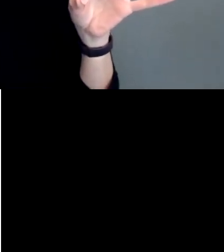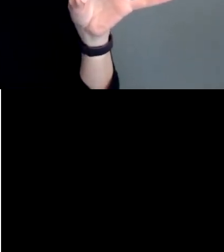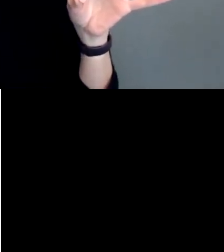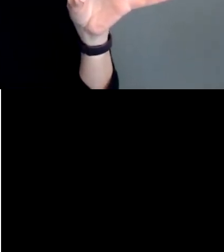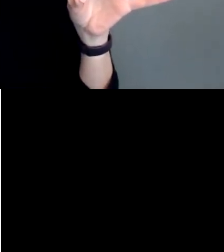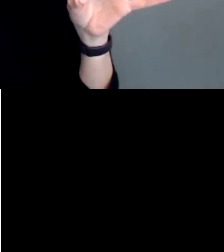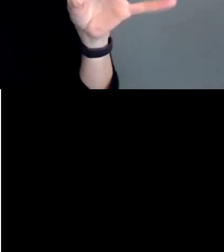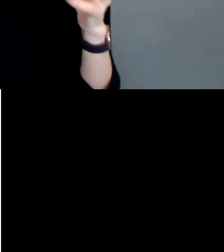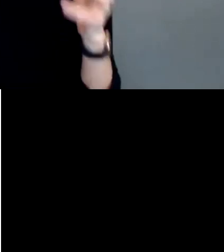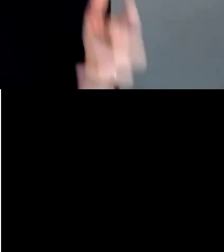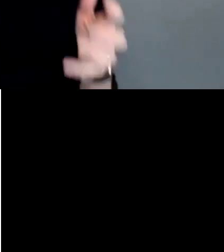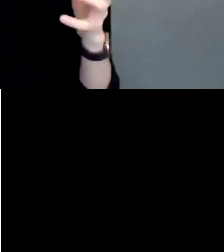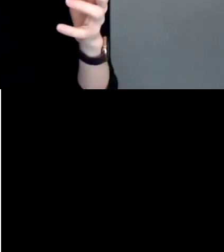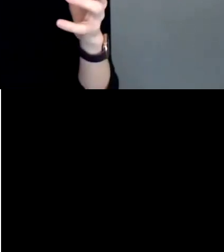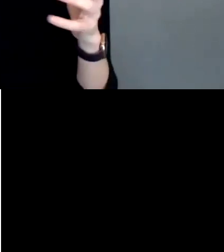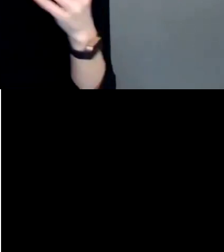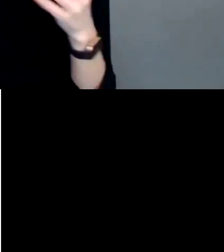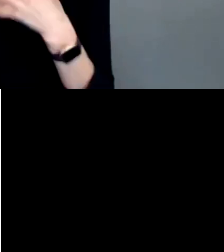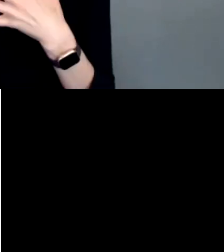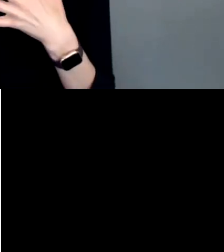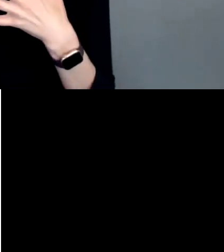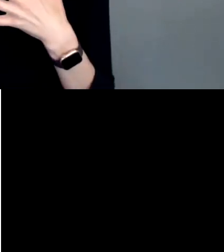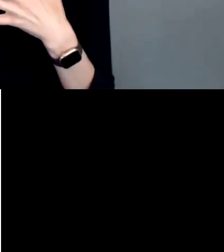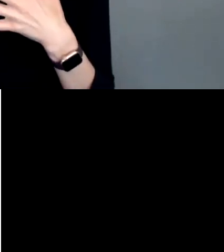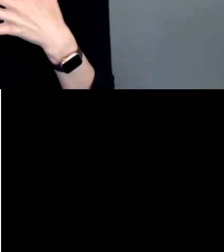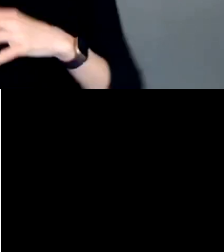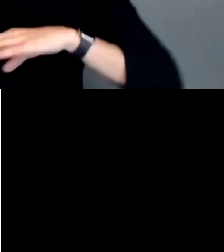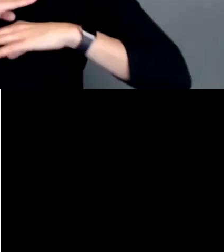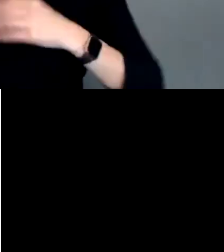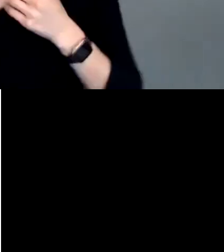anyone could possibly need and/or it will lead you to